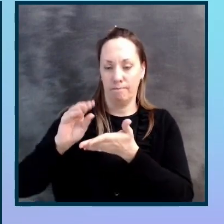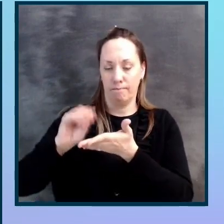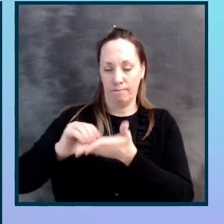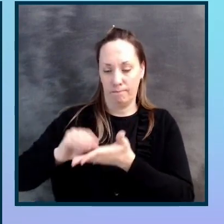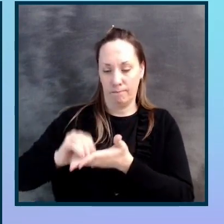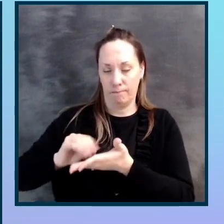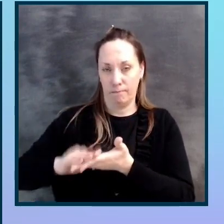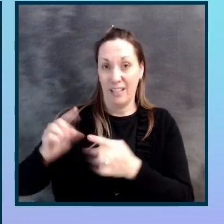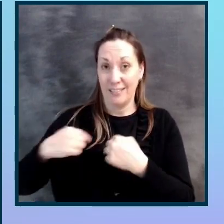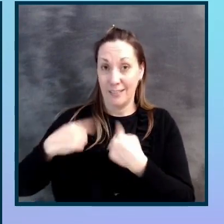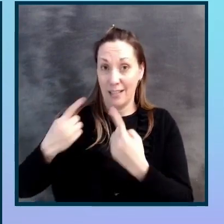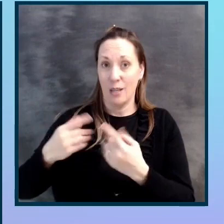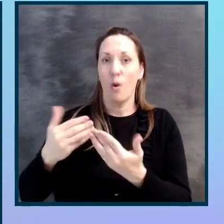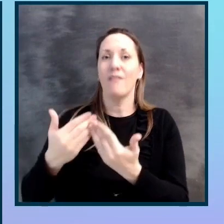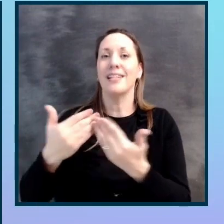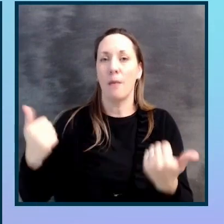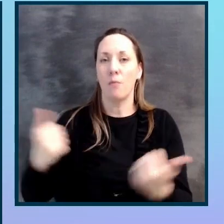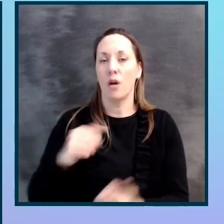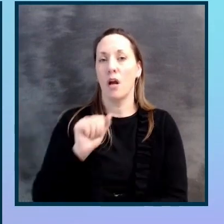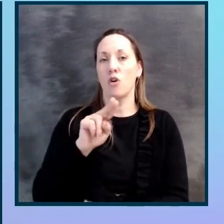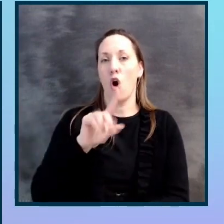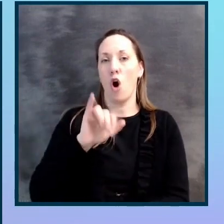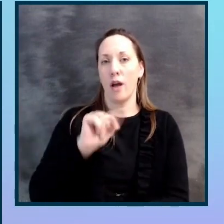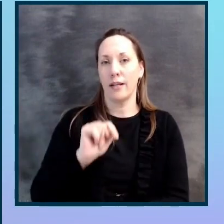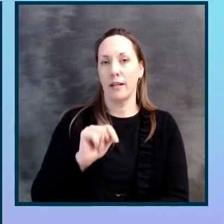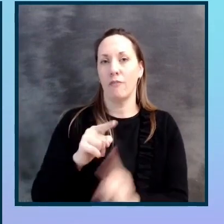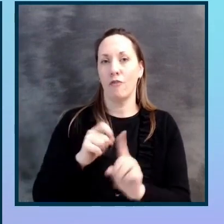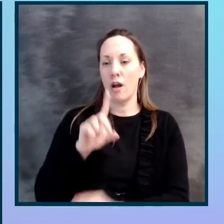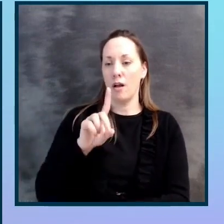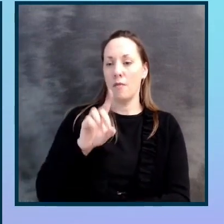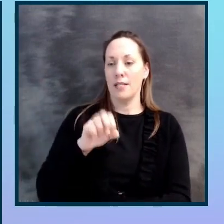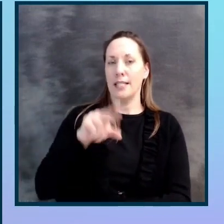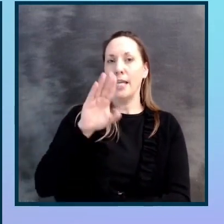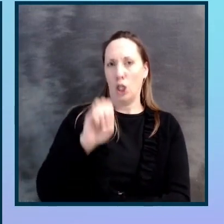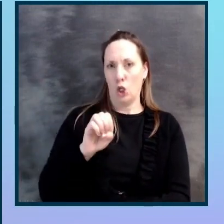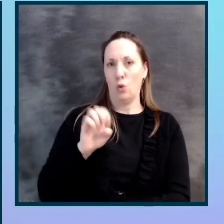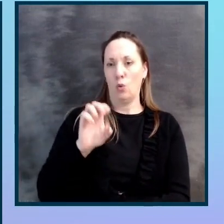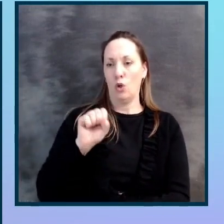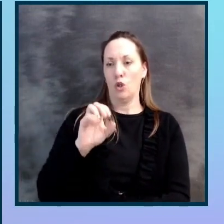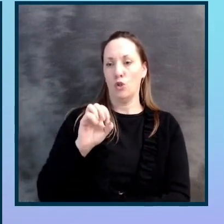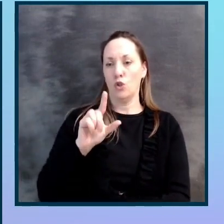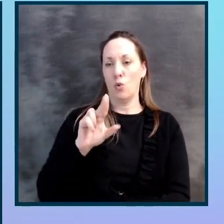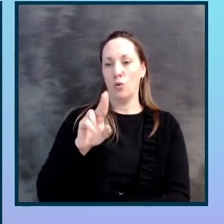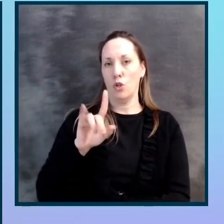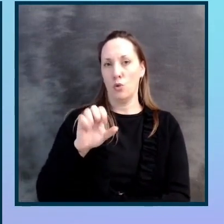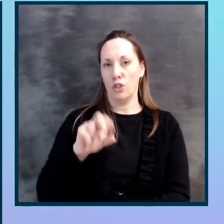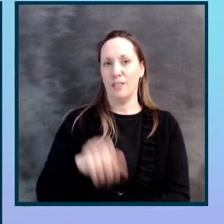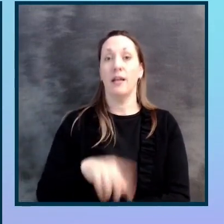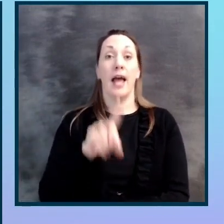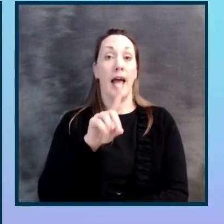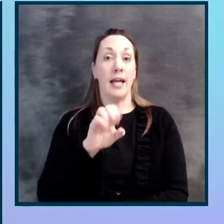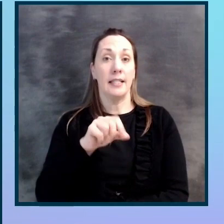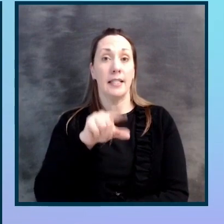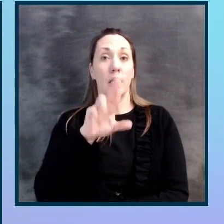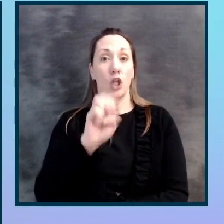we've had a separate audit done by Deque Solutions, and Deque has companies that do this kind of work,